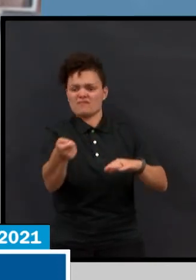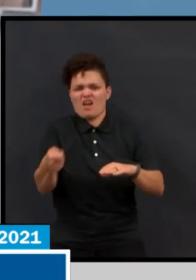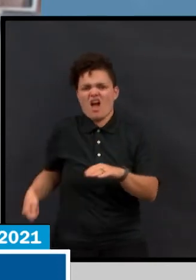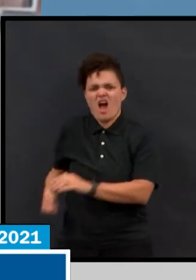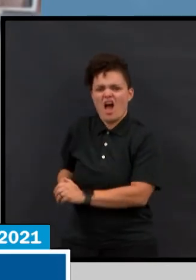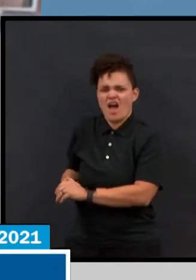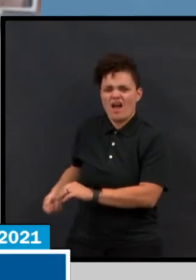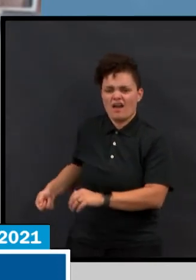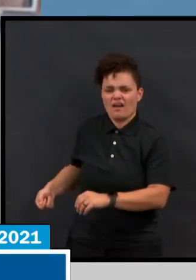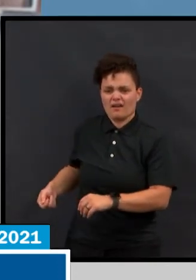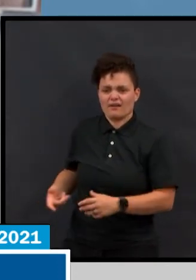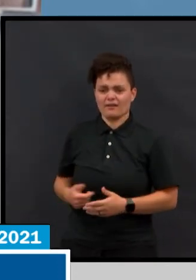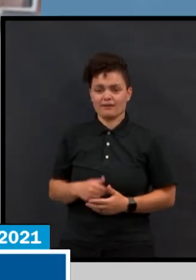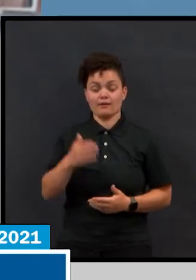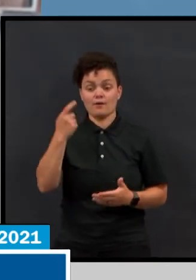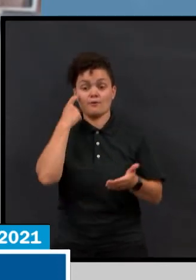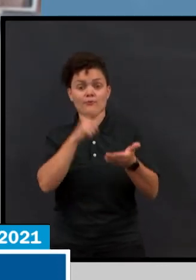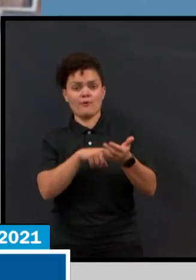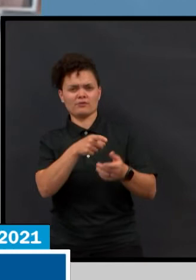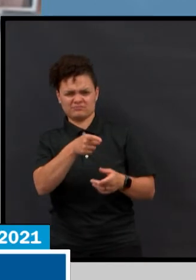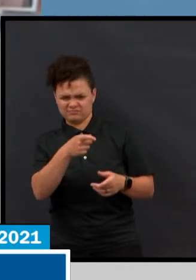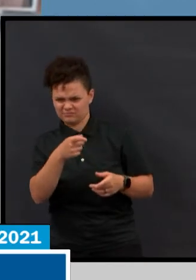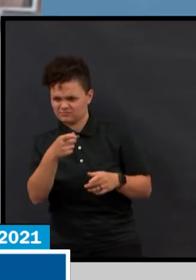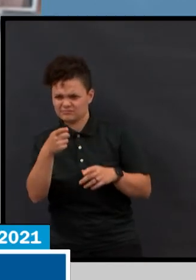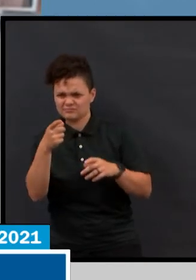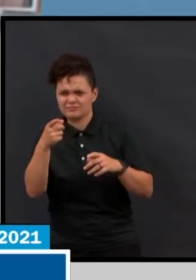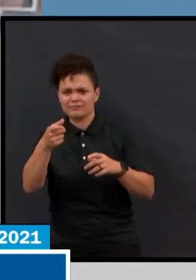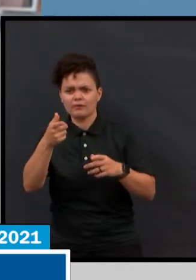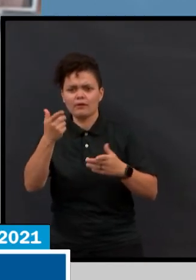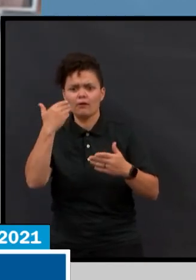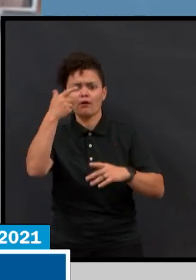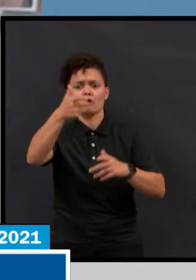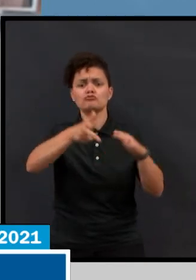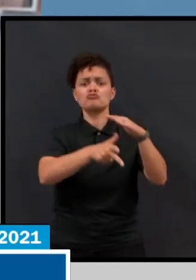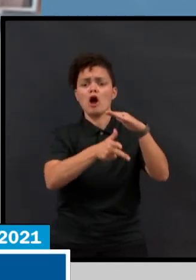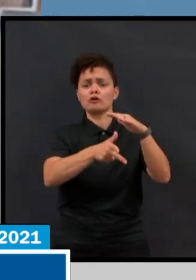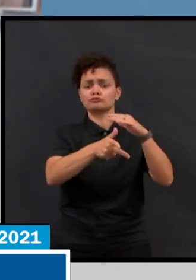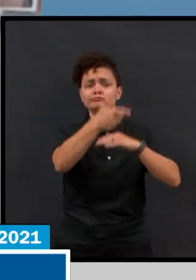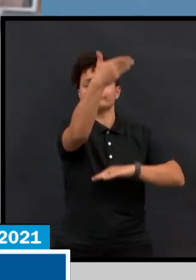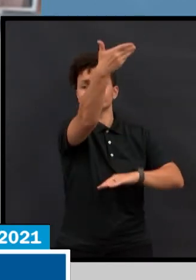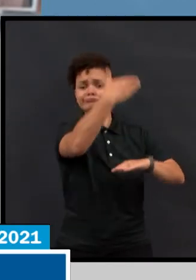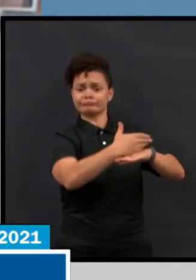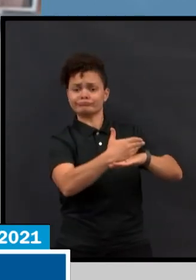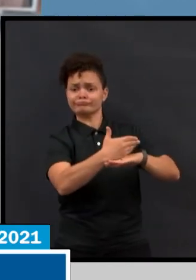people will even though the garage door is down people will go into an unlocked car that's in the